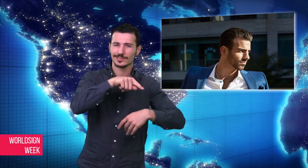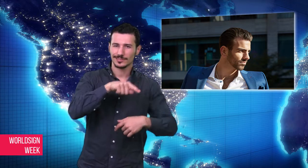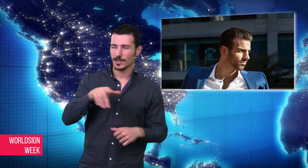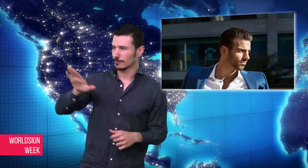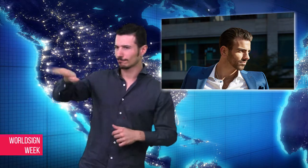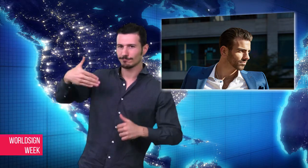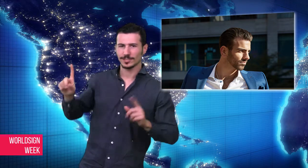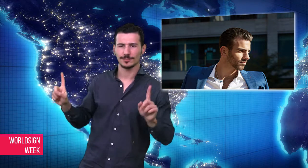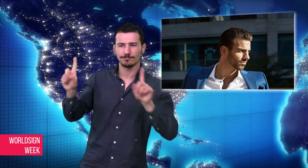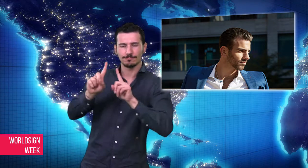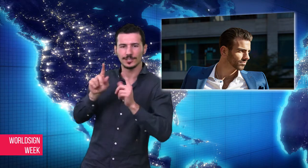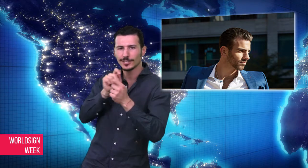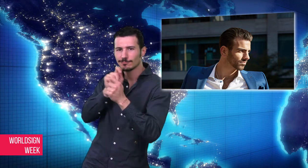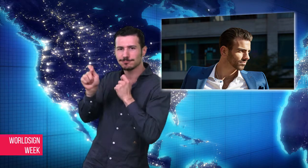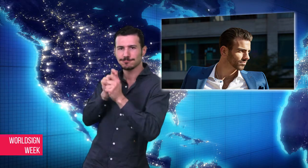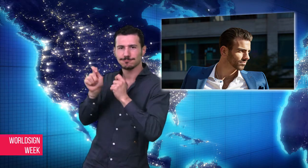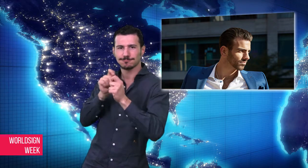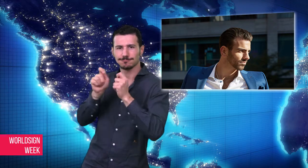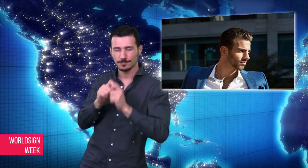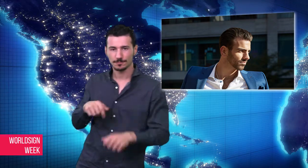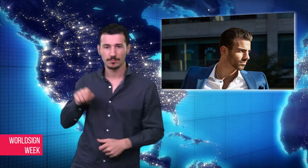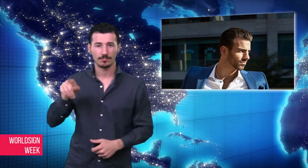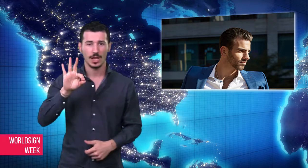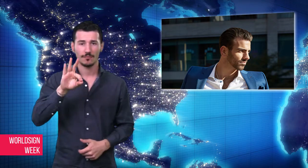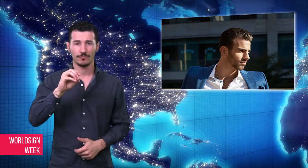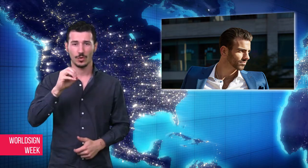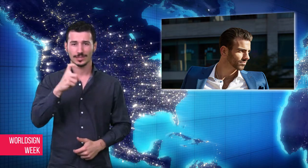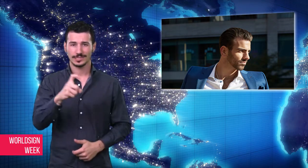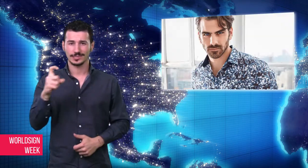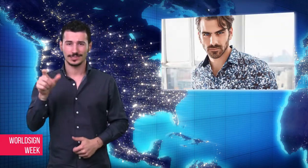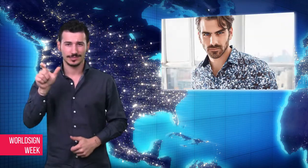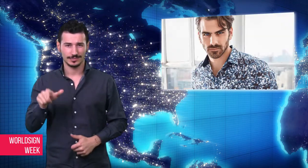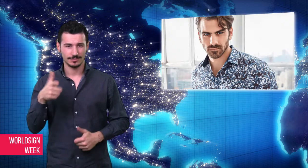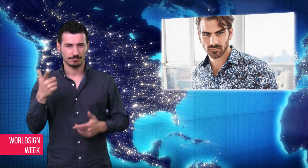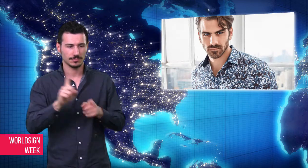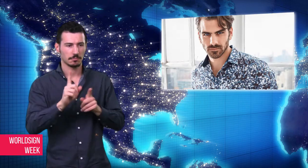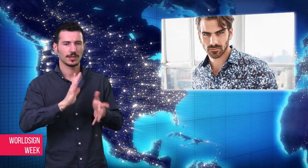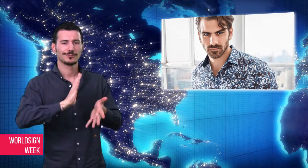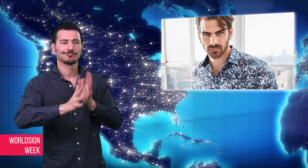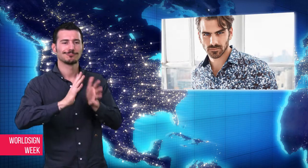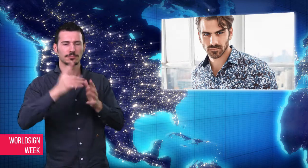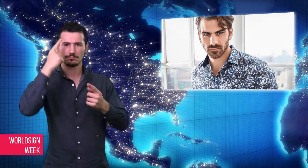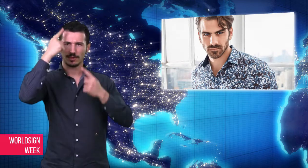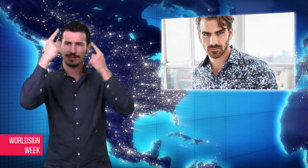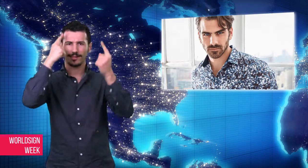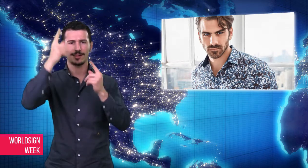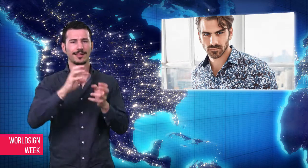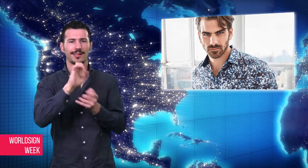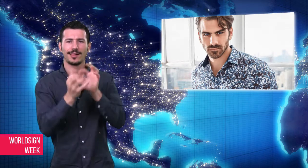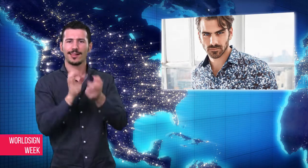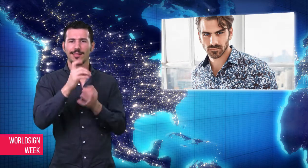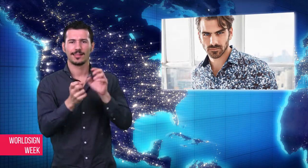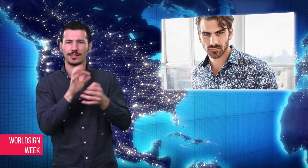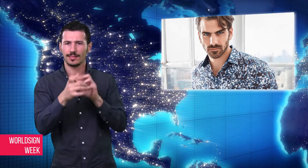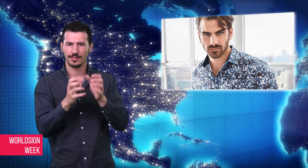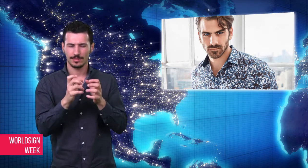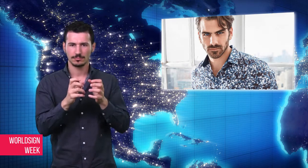to mock Sign Language which got strong reactions from prominent deaf people and